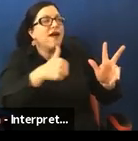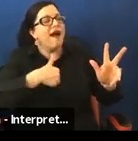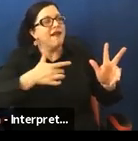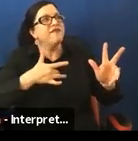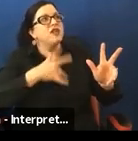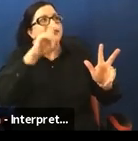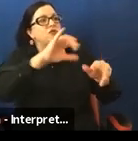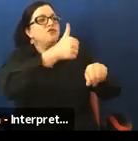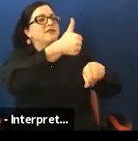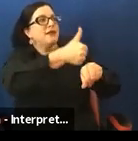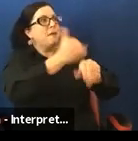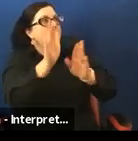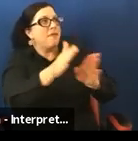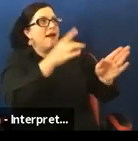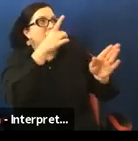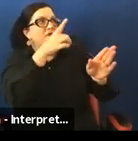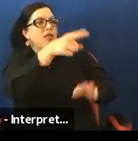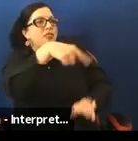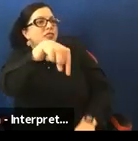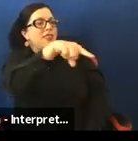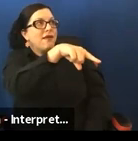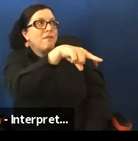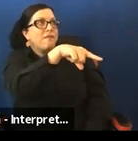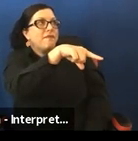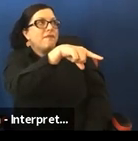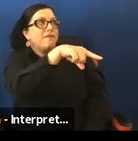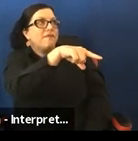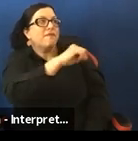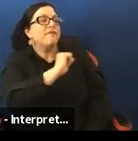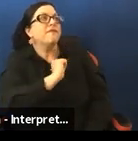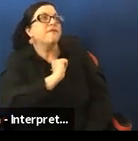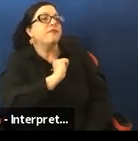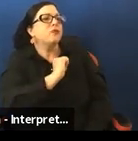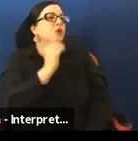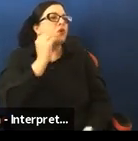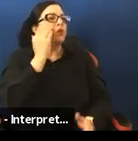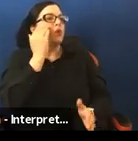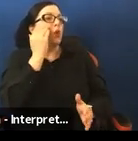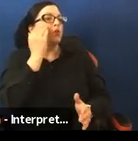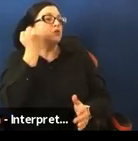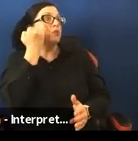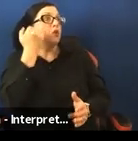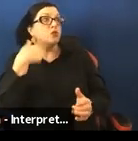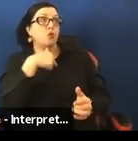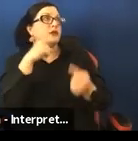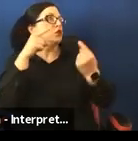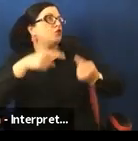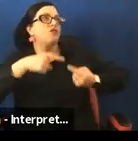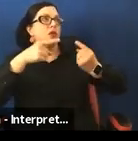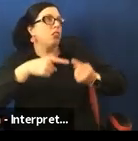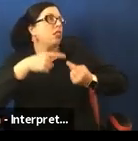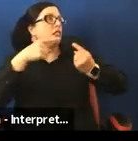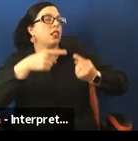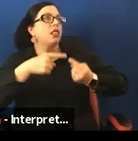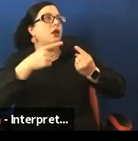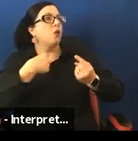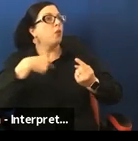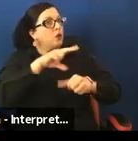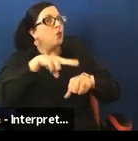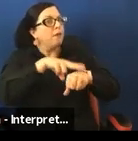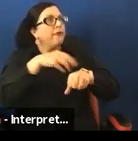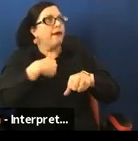debay: So even for normal people who come from this. And finally, we have struggled in the real world. So I mean, is there any consideration within your organization.